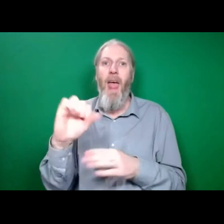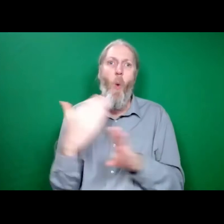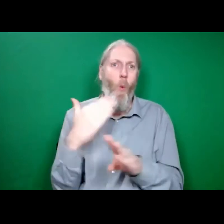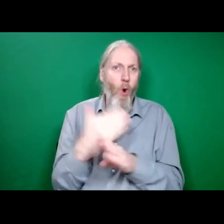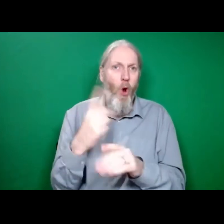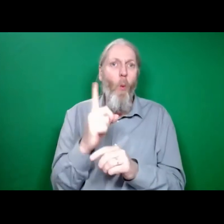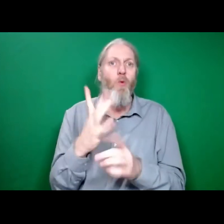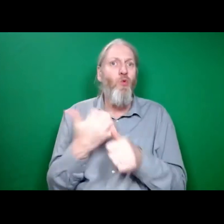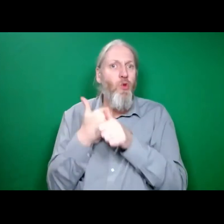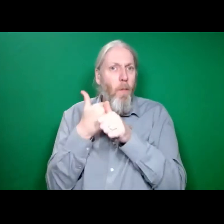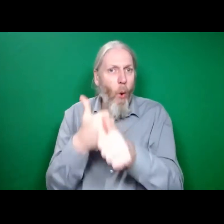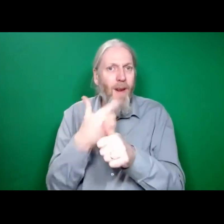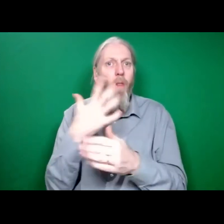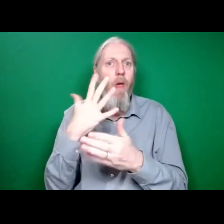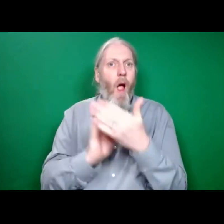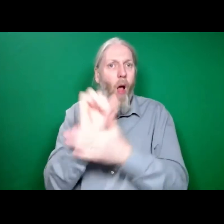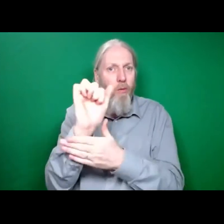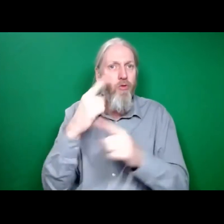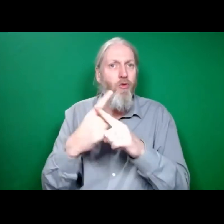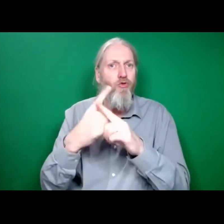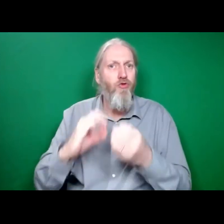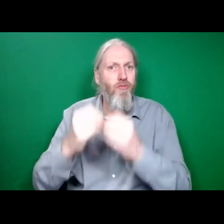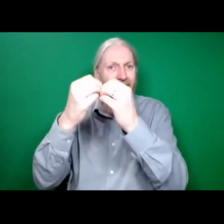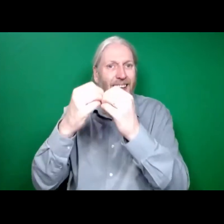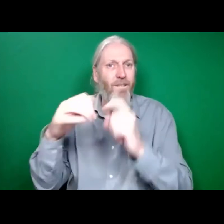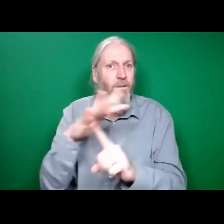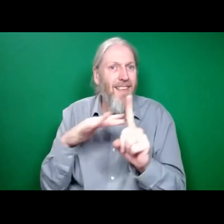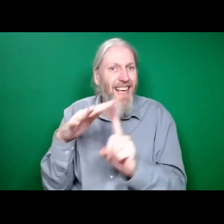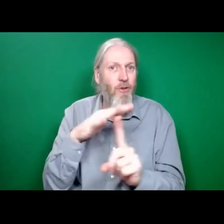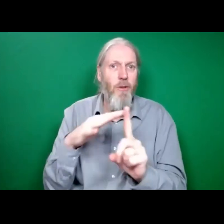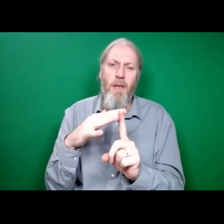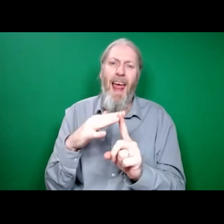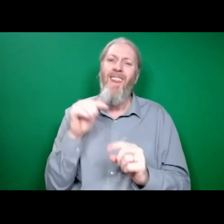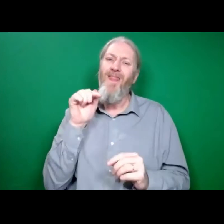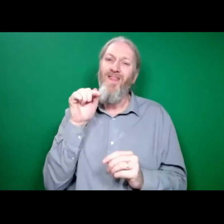of the reporting and reporting that has to happen. I think you can often just jump in and some people